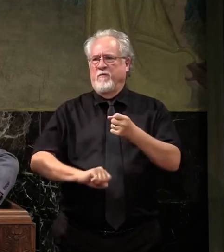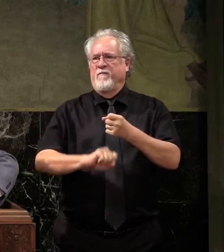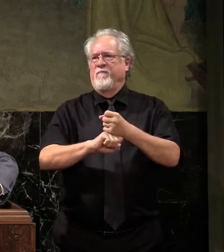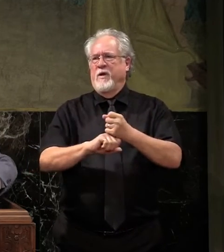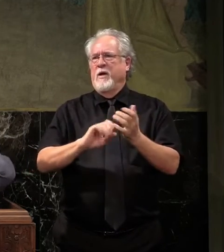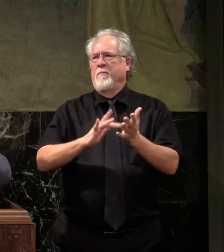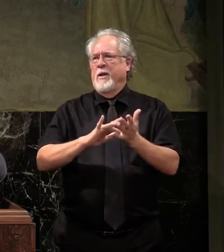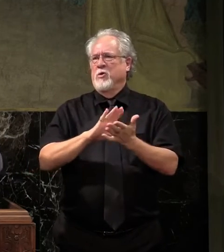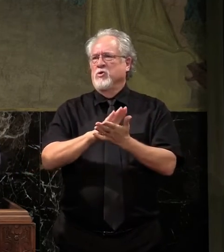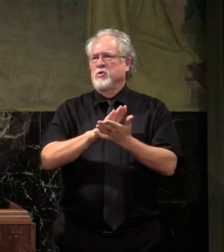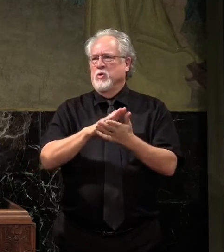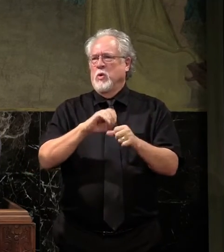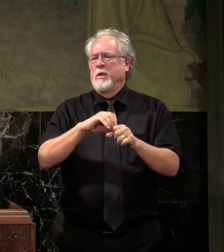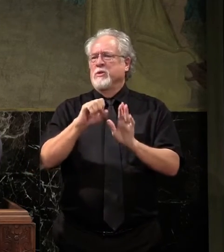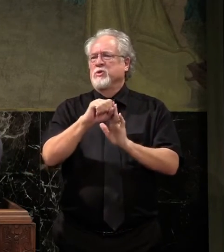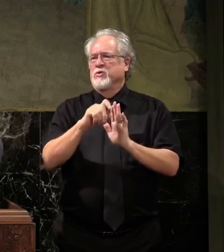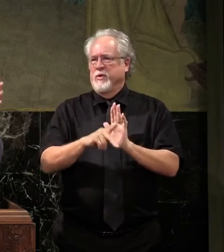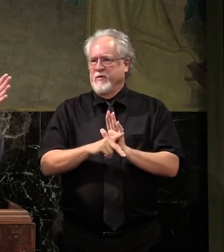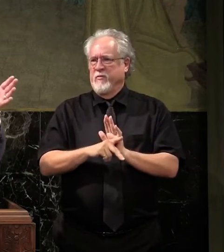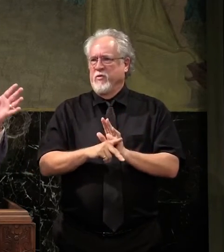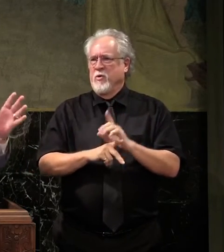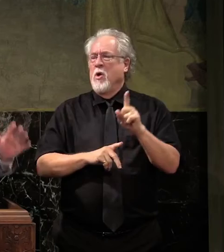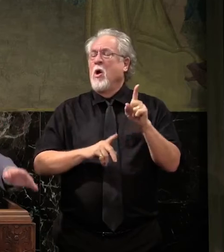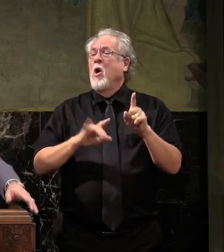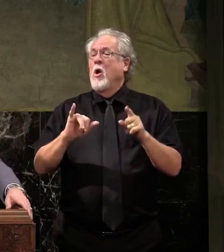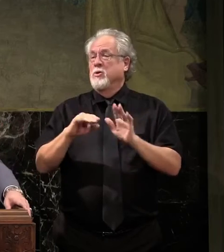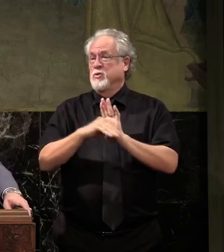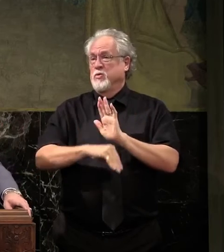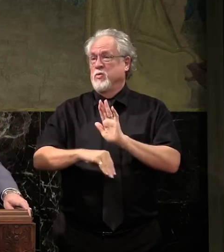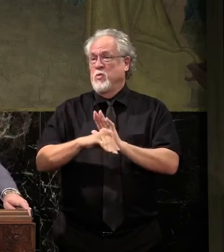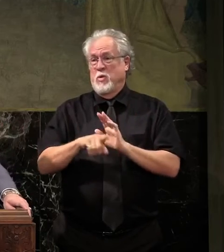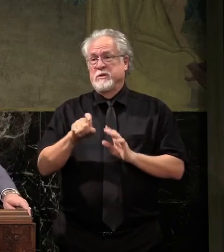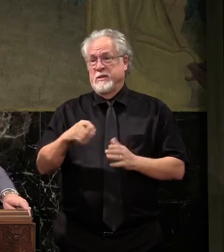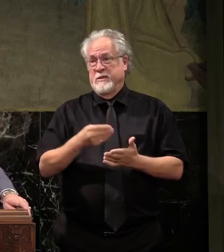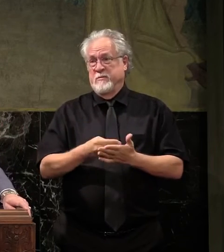Shreveport but also the medical school in NewOrleans needed some money but the most